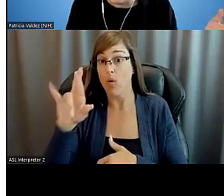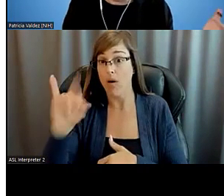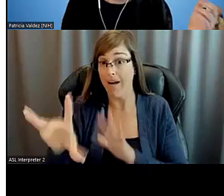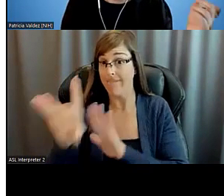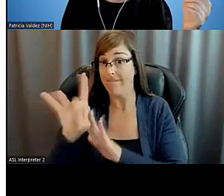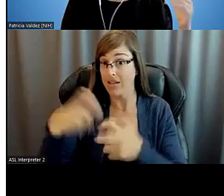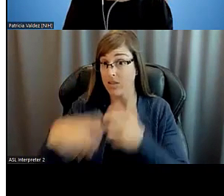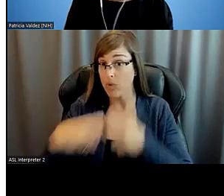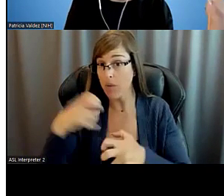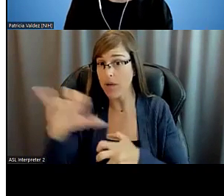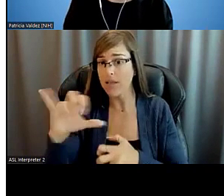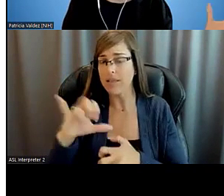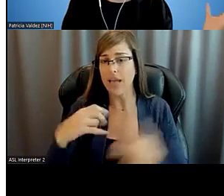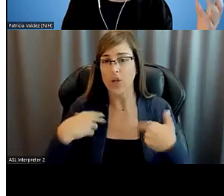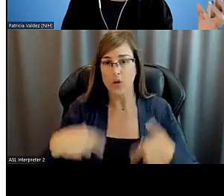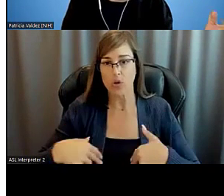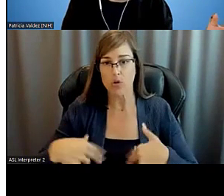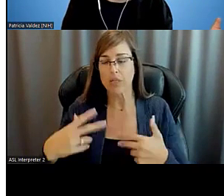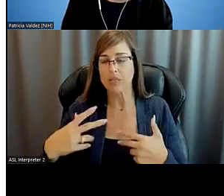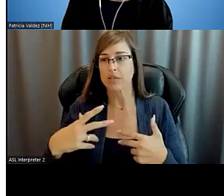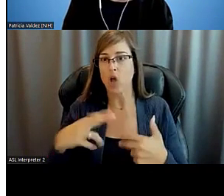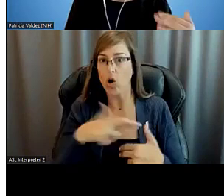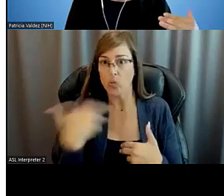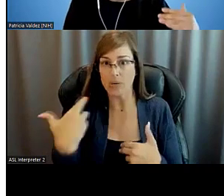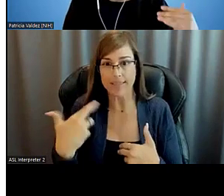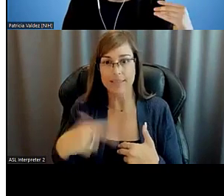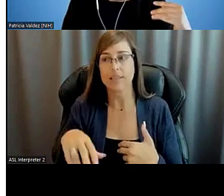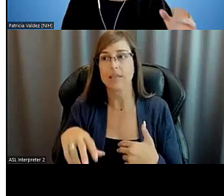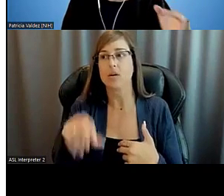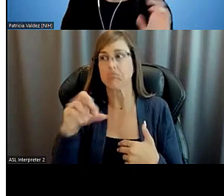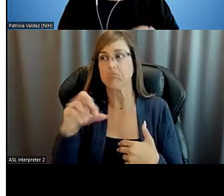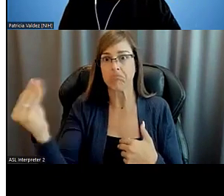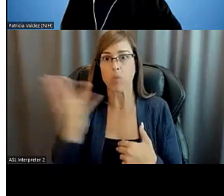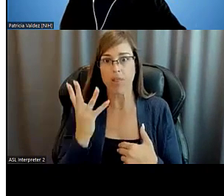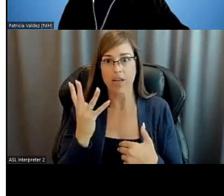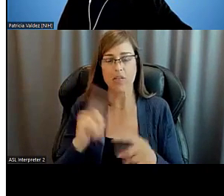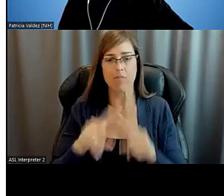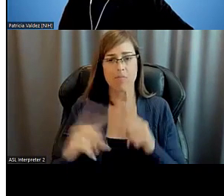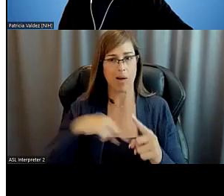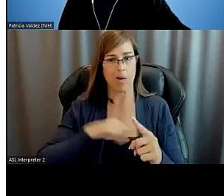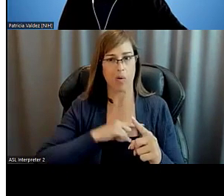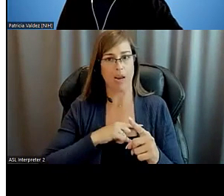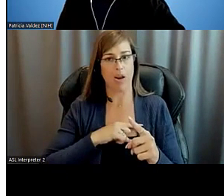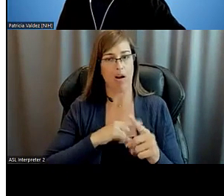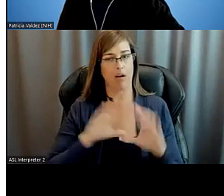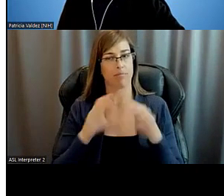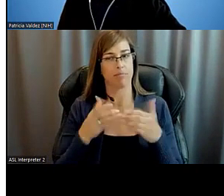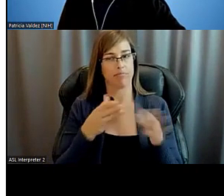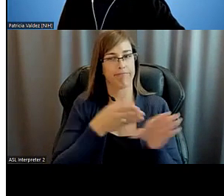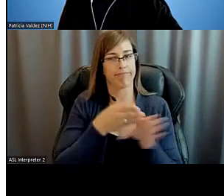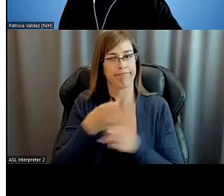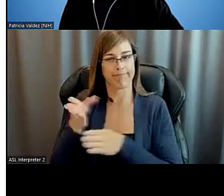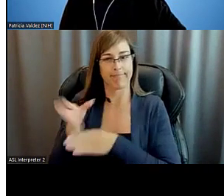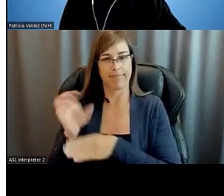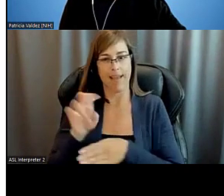like human subjects at risk, they will let us know, but we're distinct entities, so we're all part of HHS,